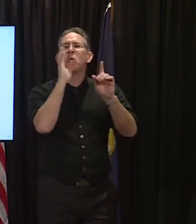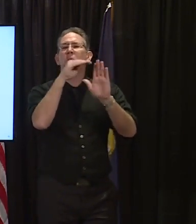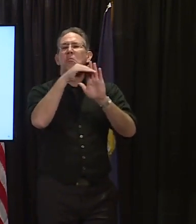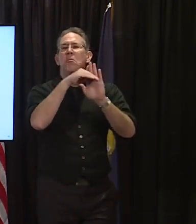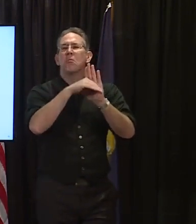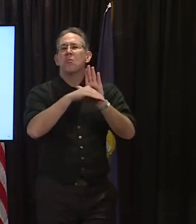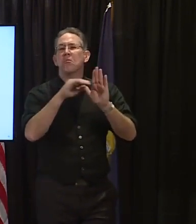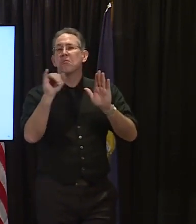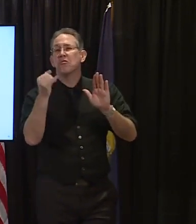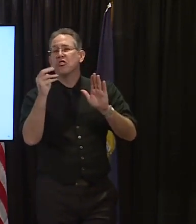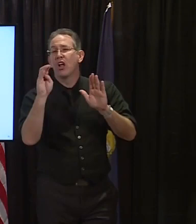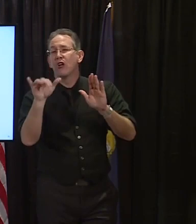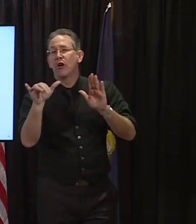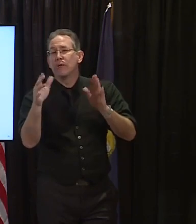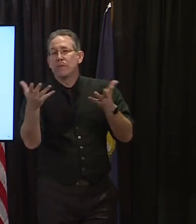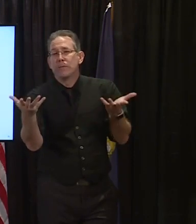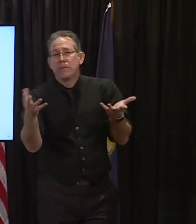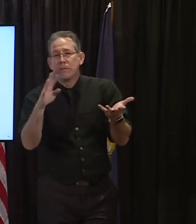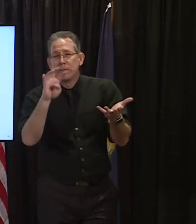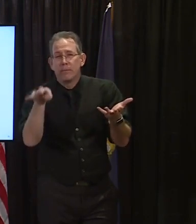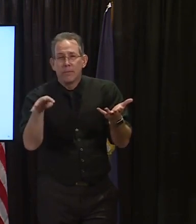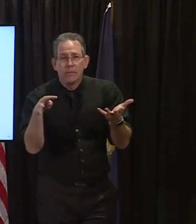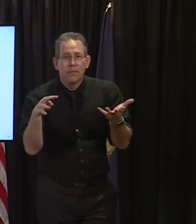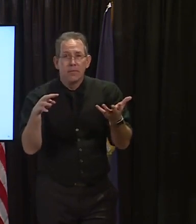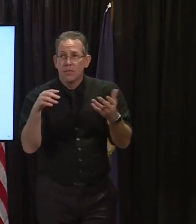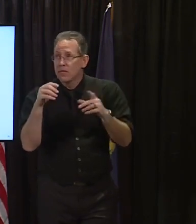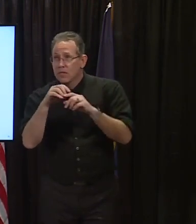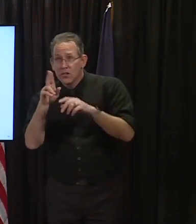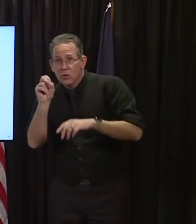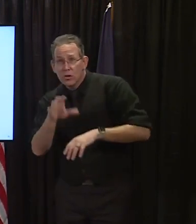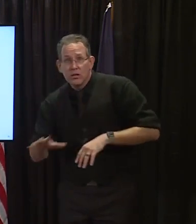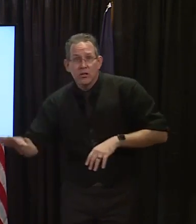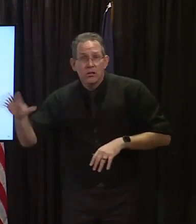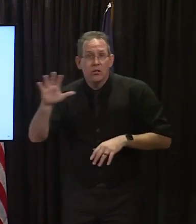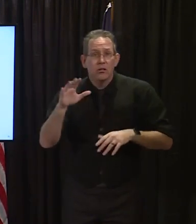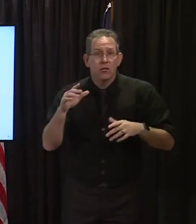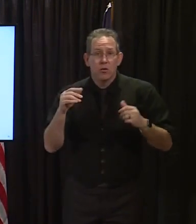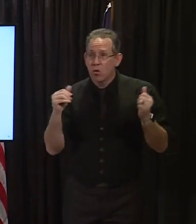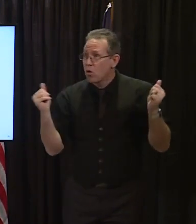many people are being impacted at one time. Looking at the next slide,